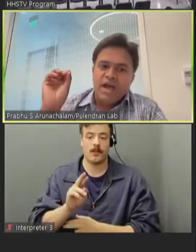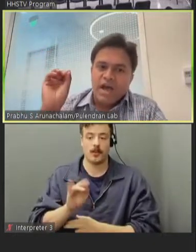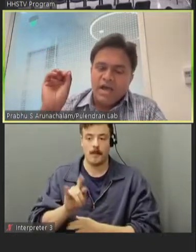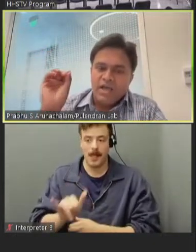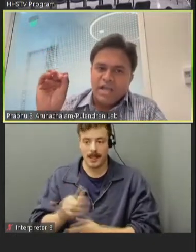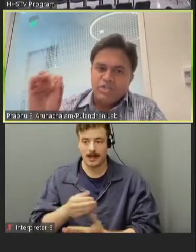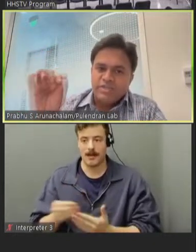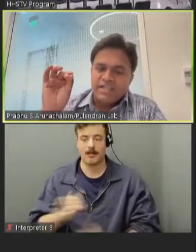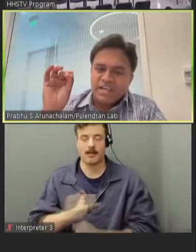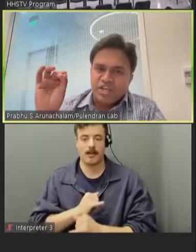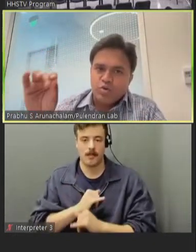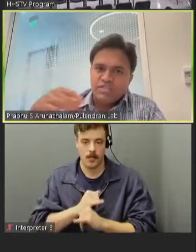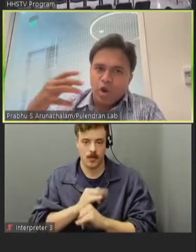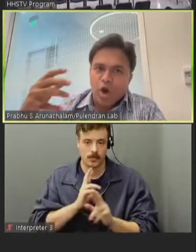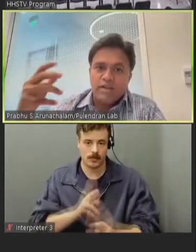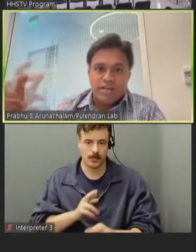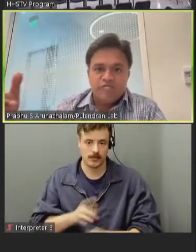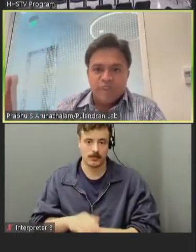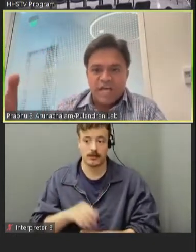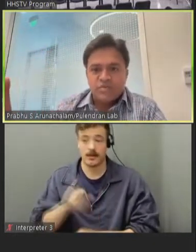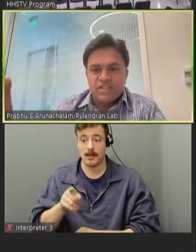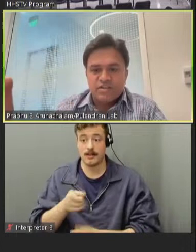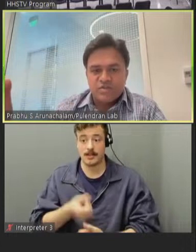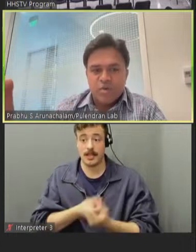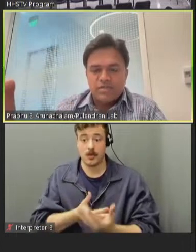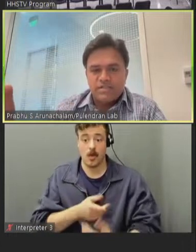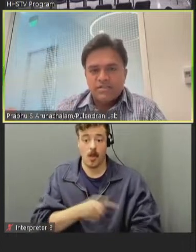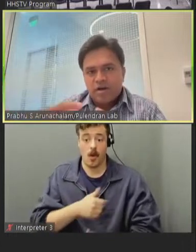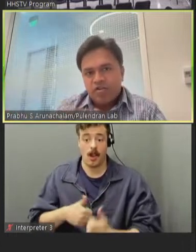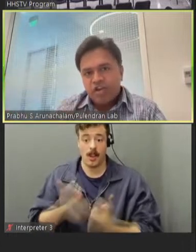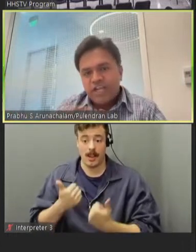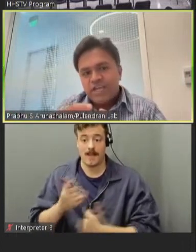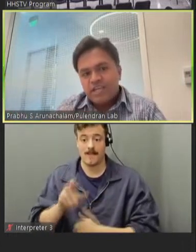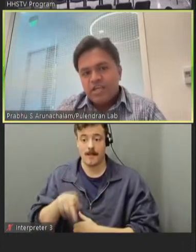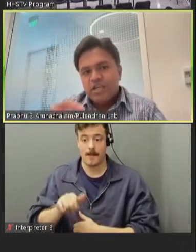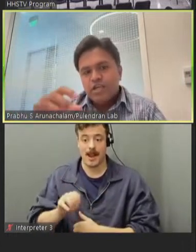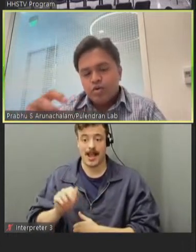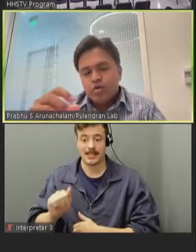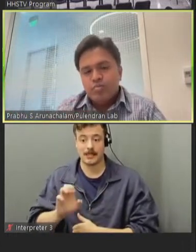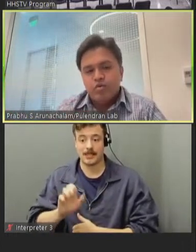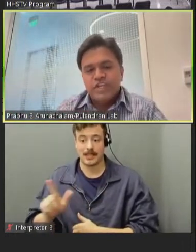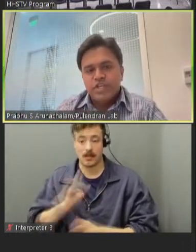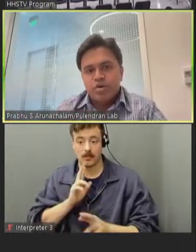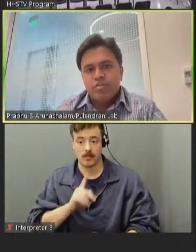And adjuvants that induce long-lived plasma cell responses are really key to improving durability